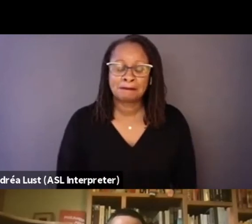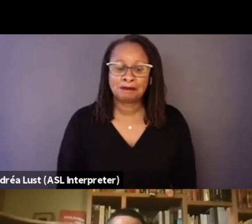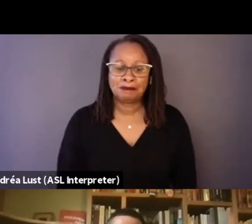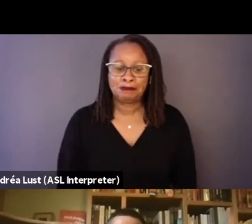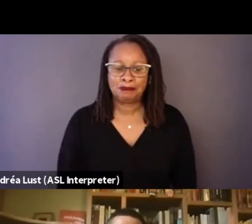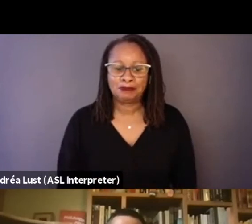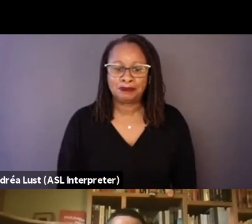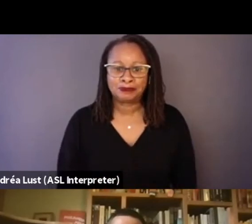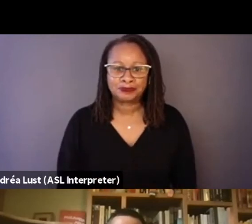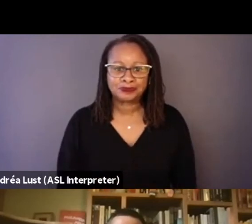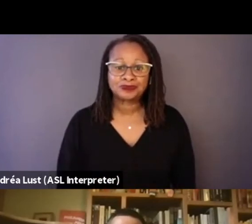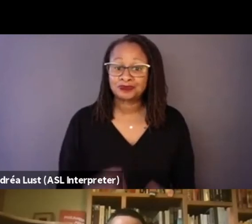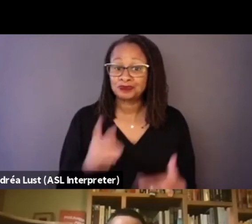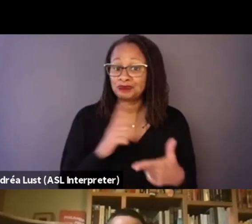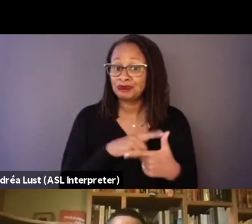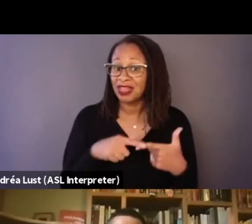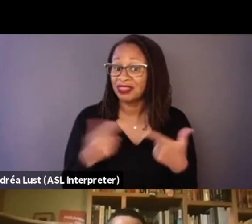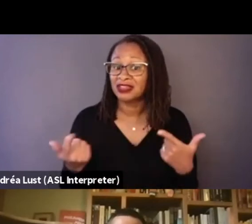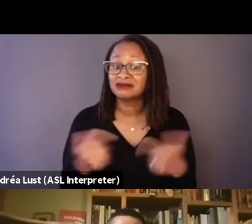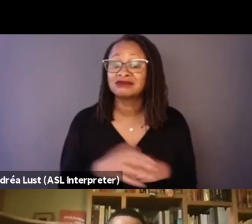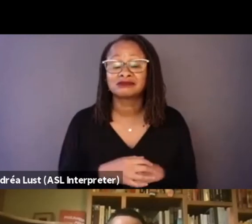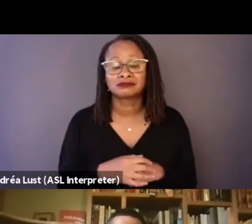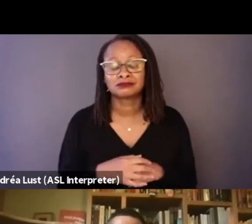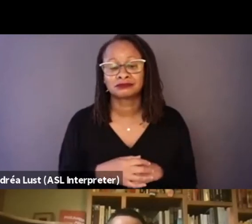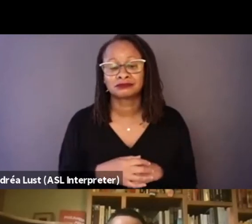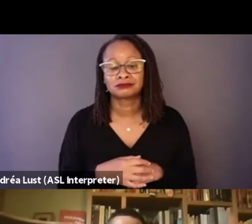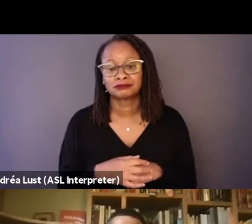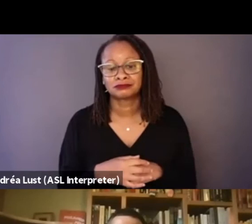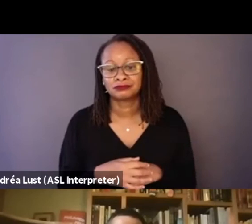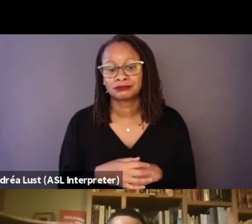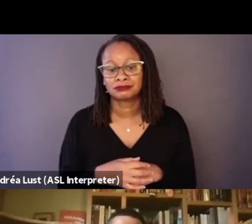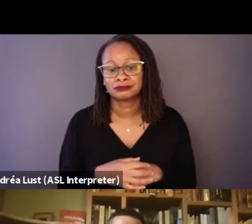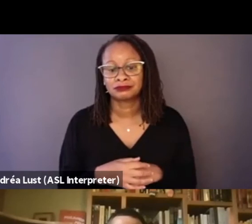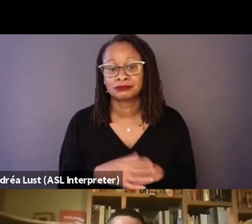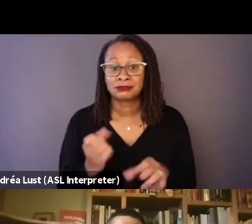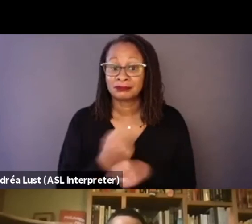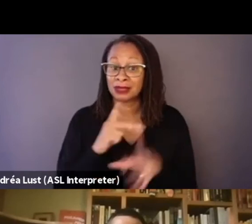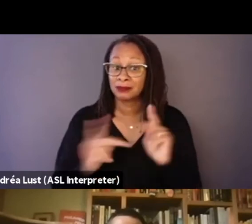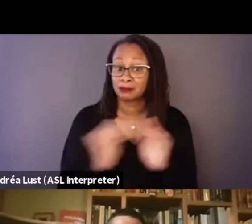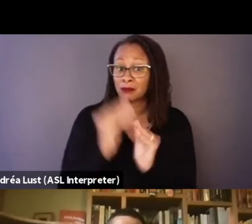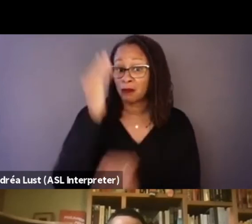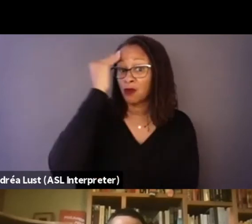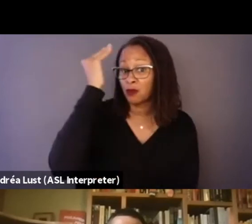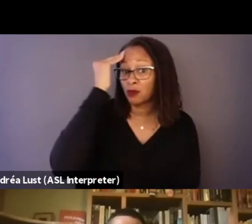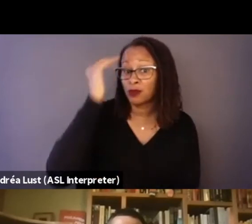And on the other hand, I think just making people more aware of the history